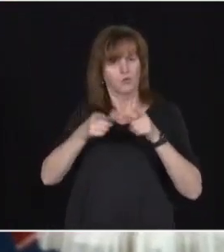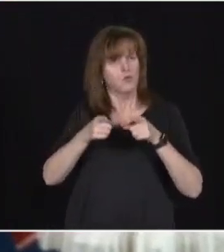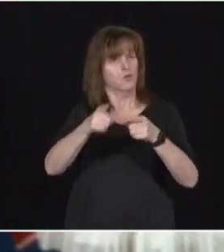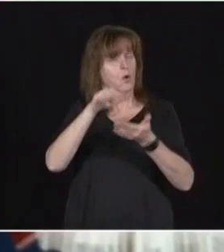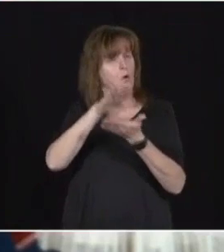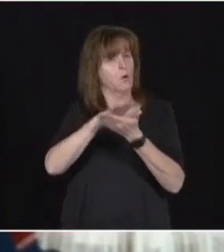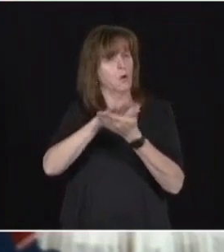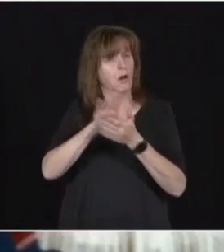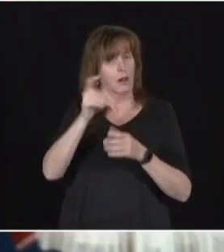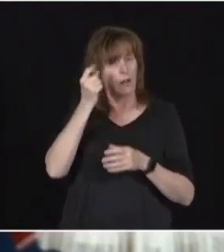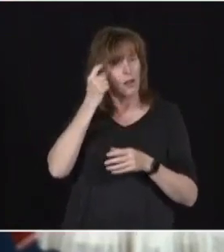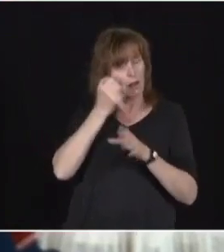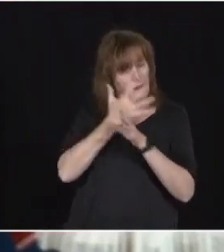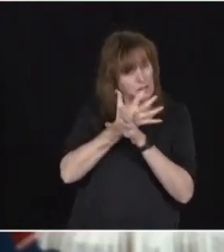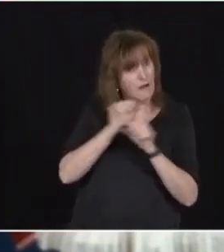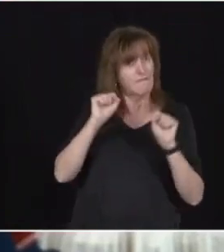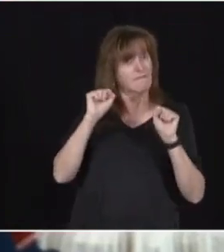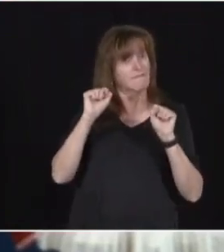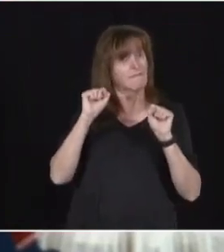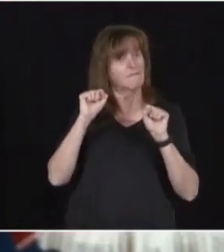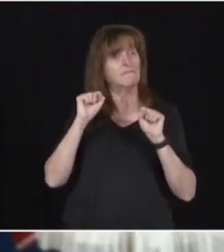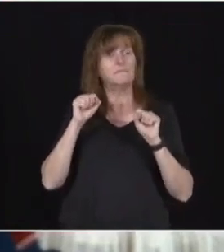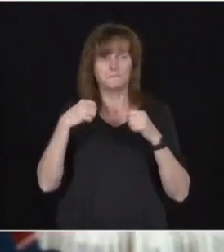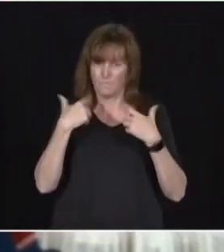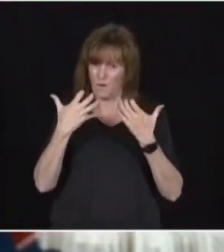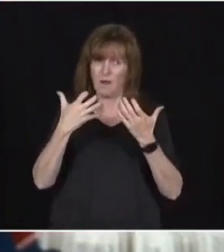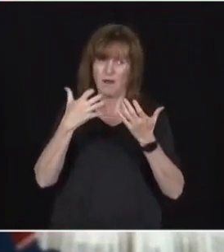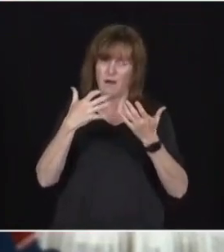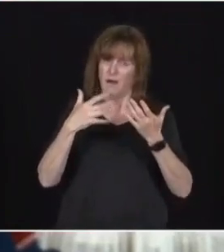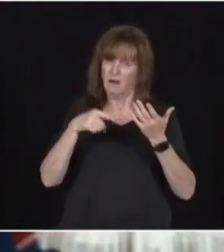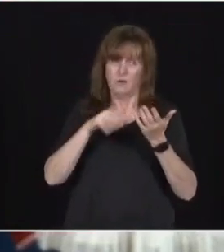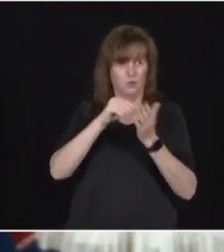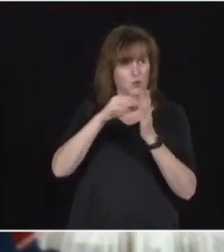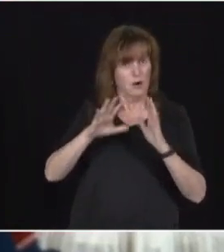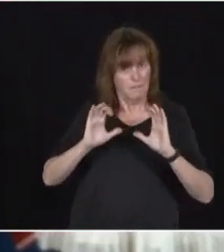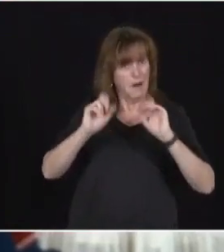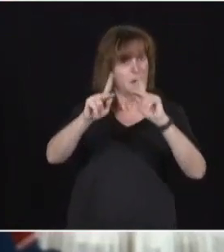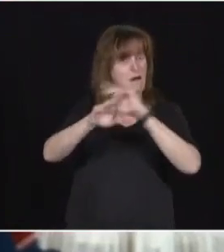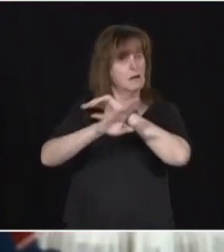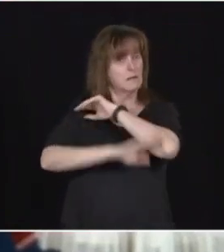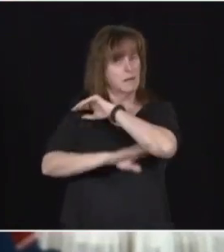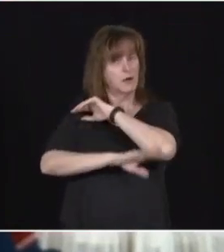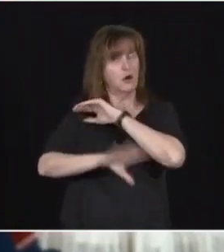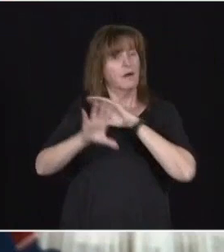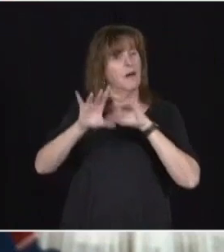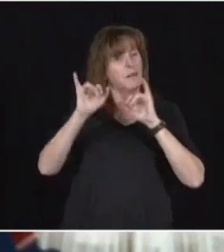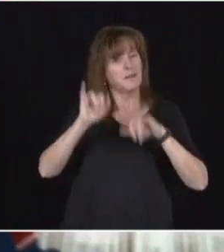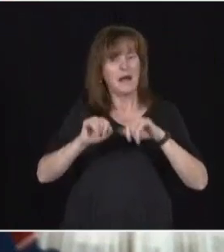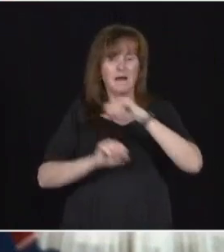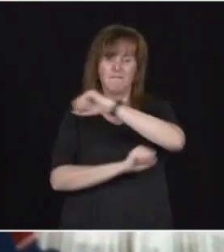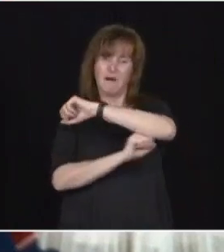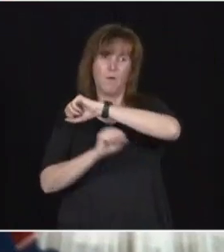all keeping them safe. We want to see kids return in September but we want to do that once we have a program in place.